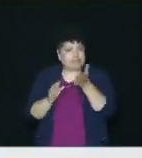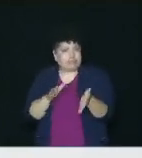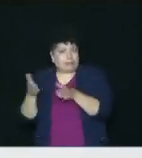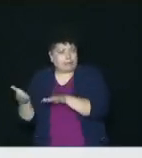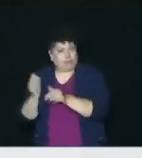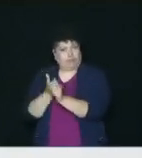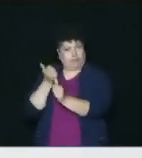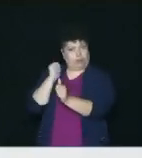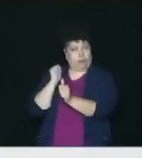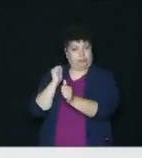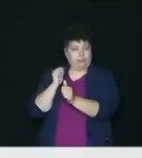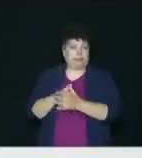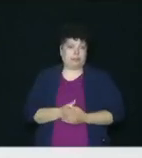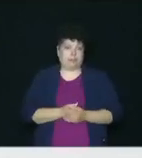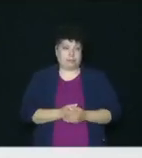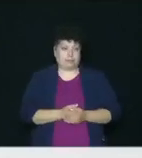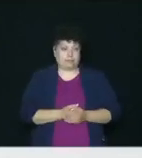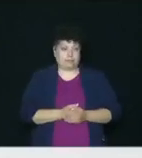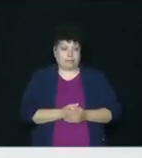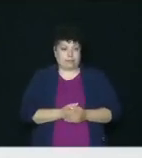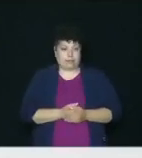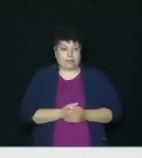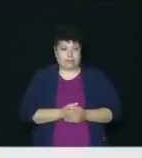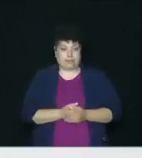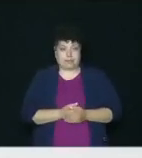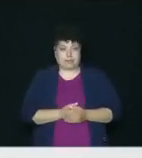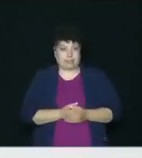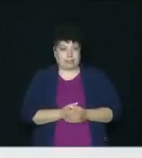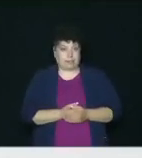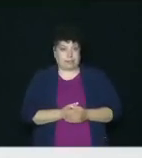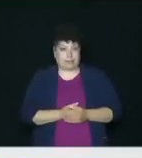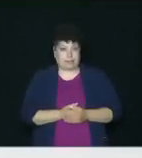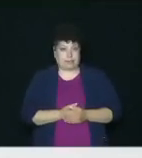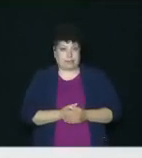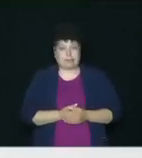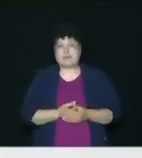EFFECTIVE WAYS TO PROTECT AGAINST SERIOUS ILLNESS AND